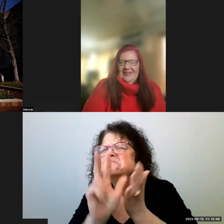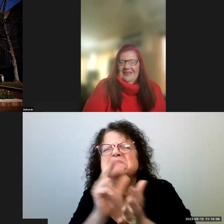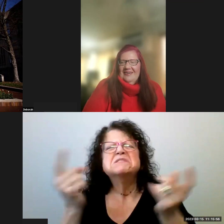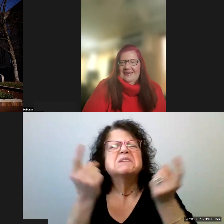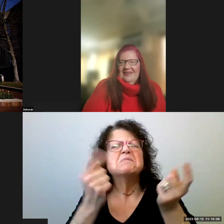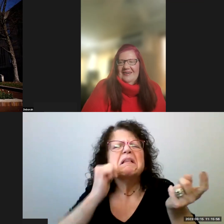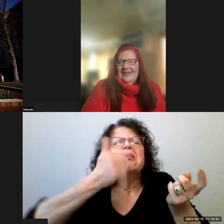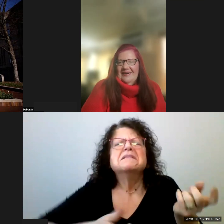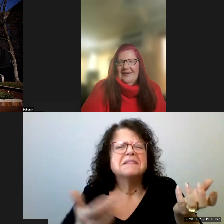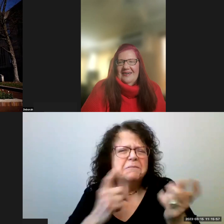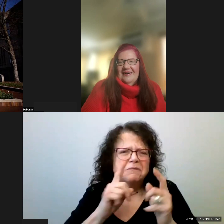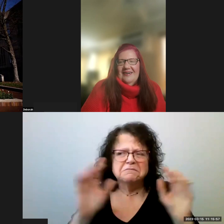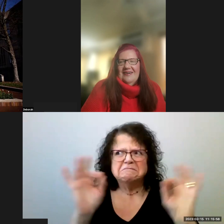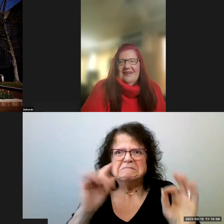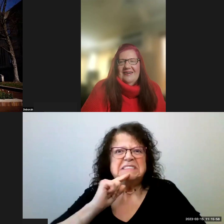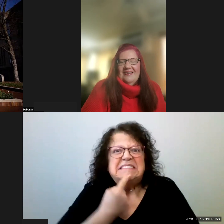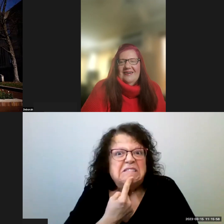major. >> PEGGY HOLTZ: Did you want to talk a little